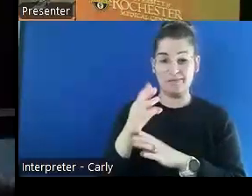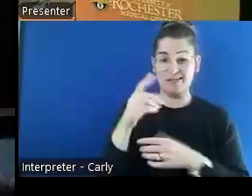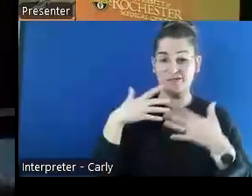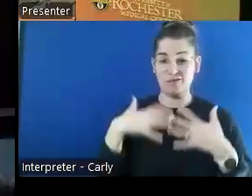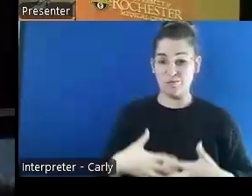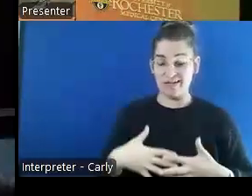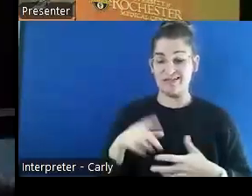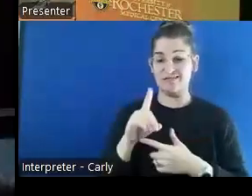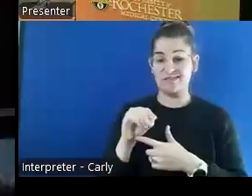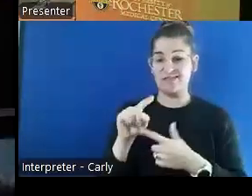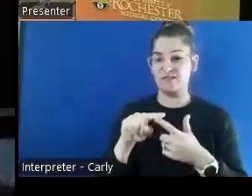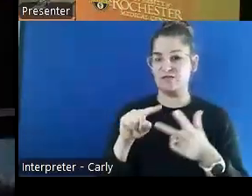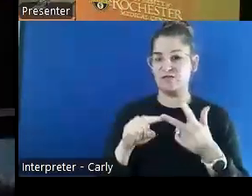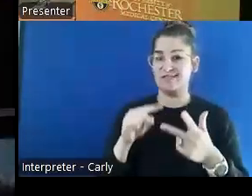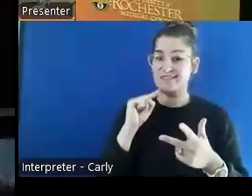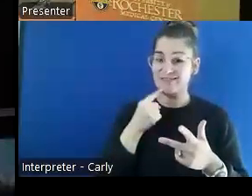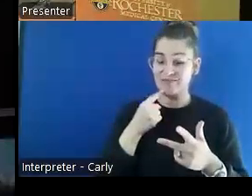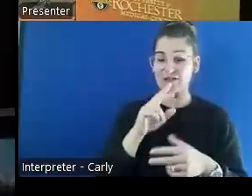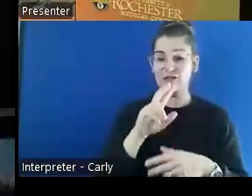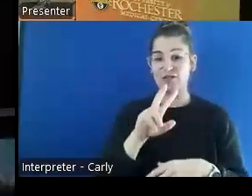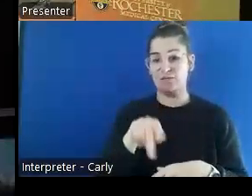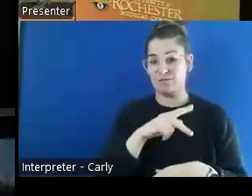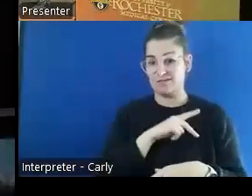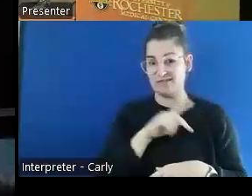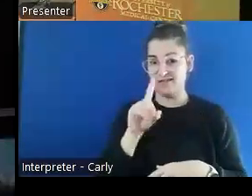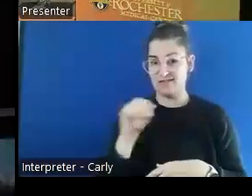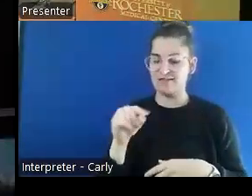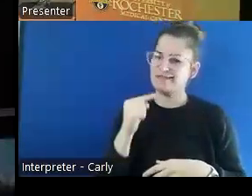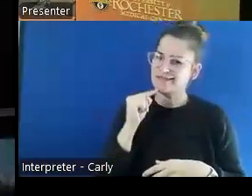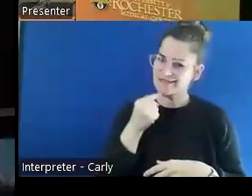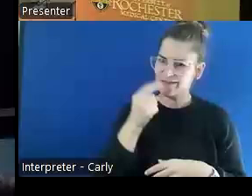disorder severe personality disorders you you all know what a severe mental illness is as well as